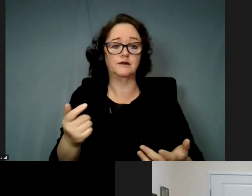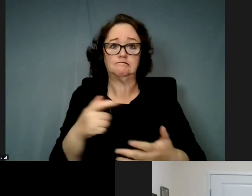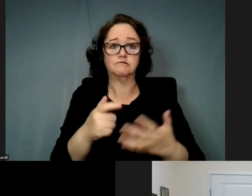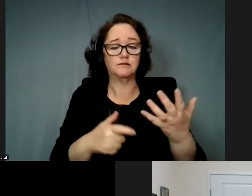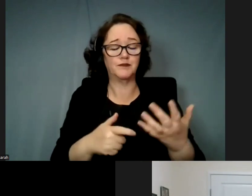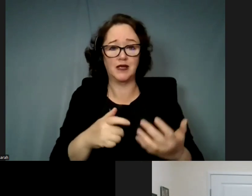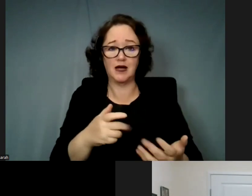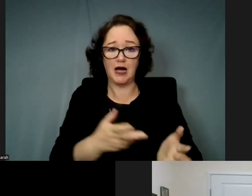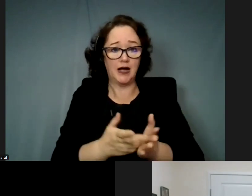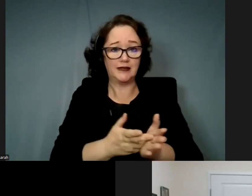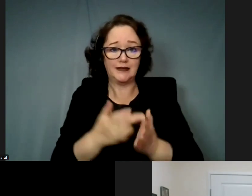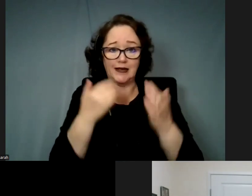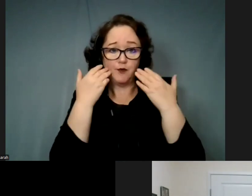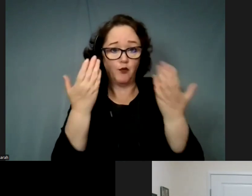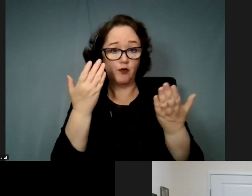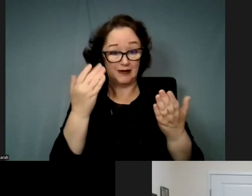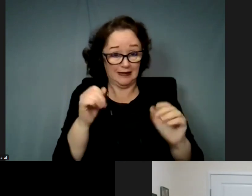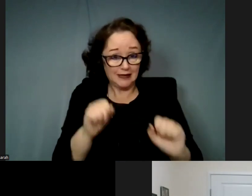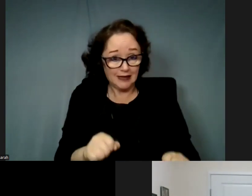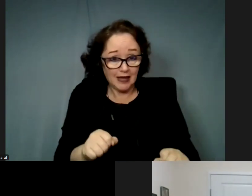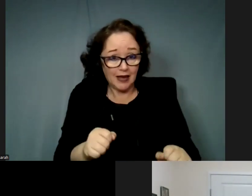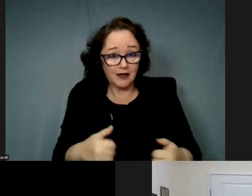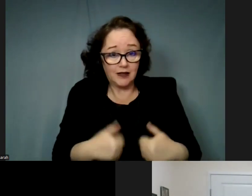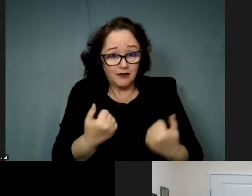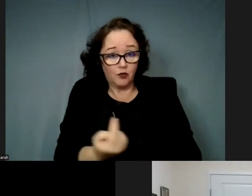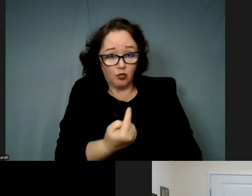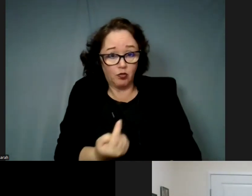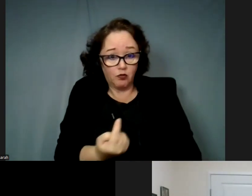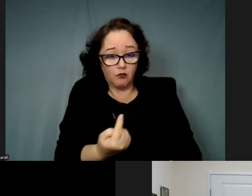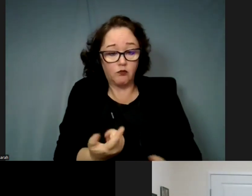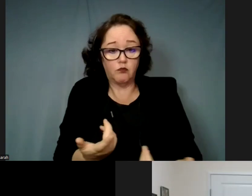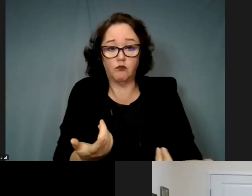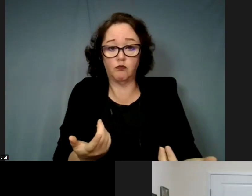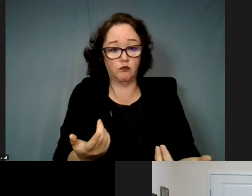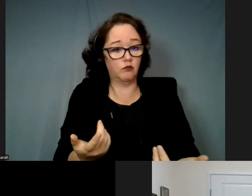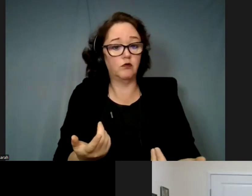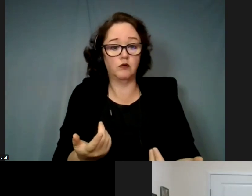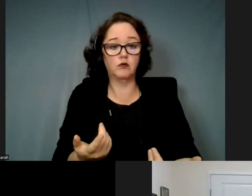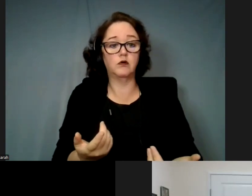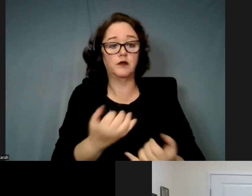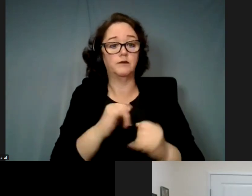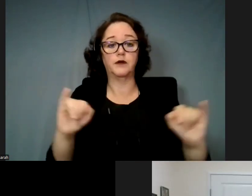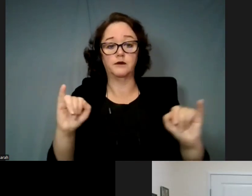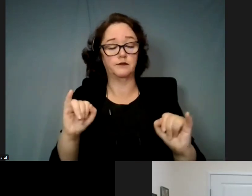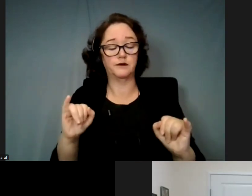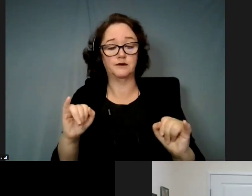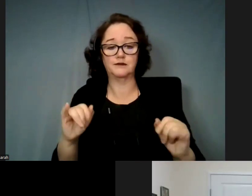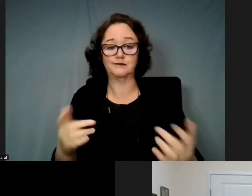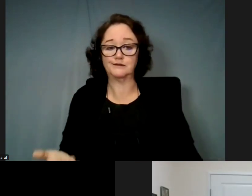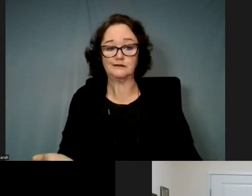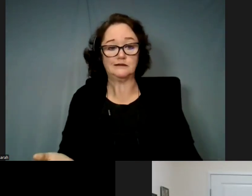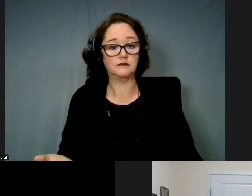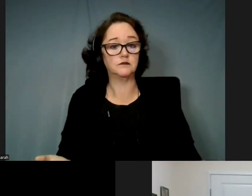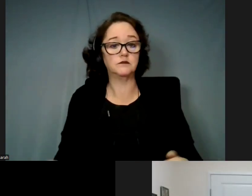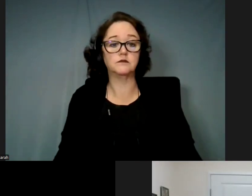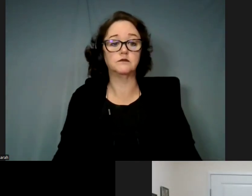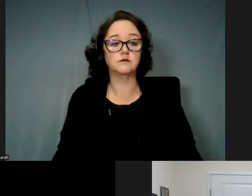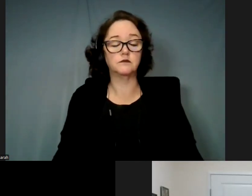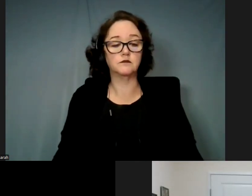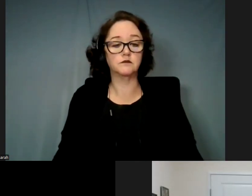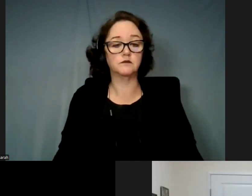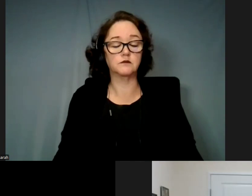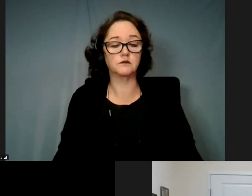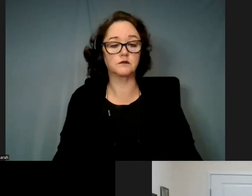my own, with the limited amount of hours under the Ohio Home